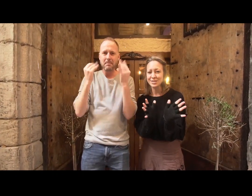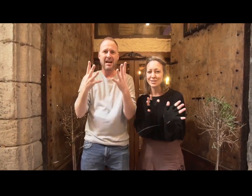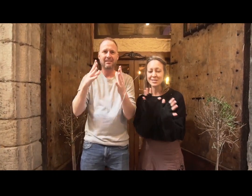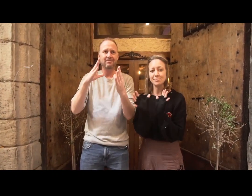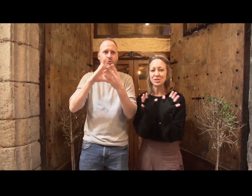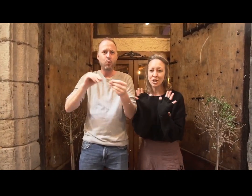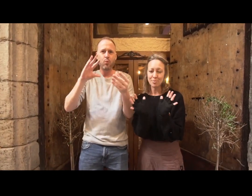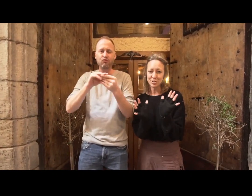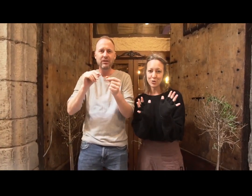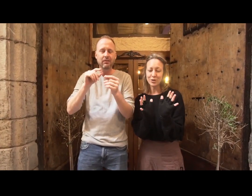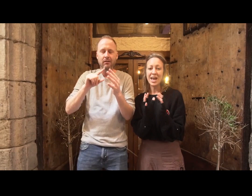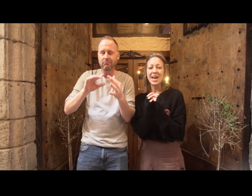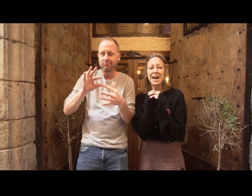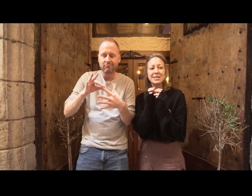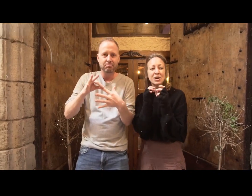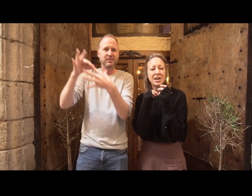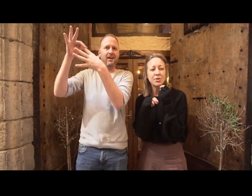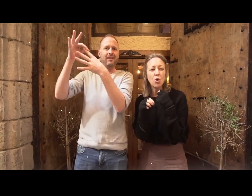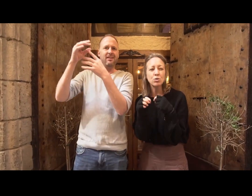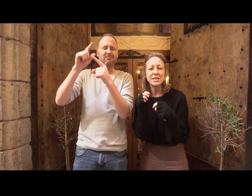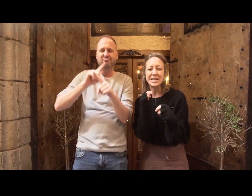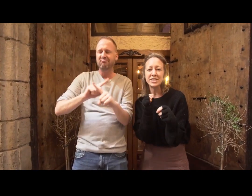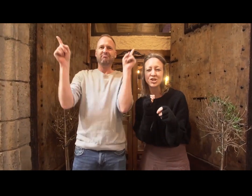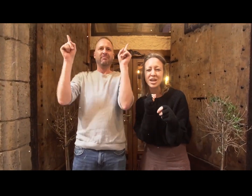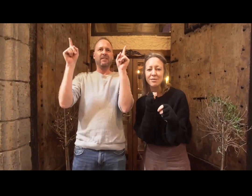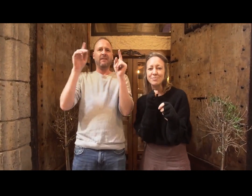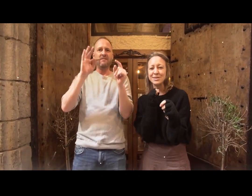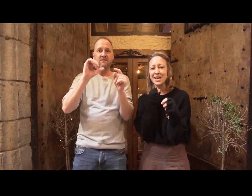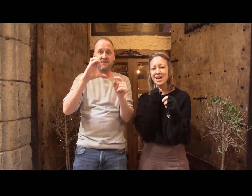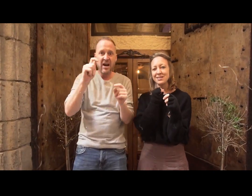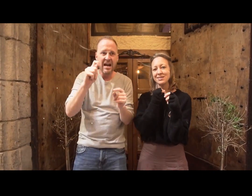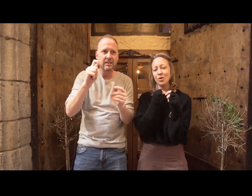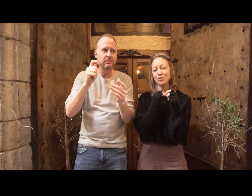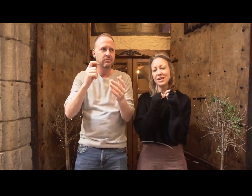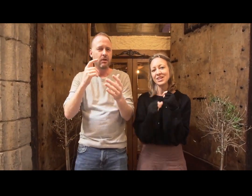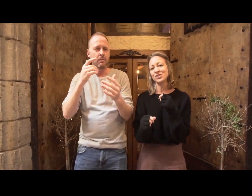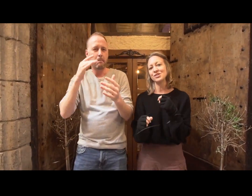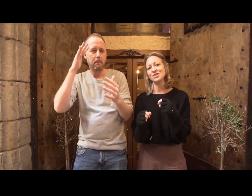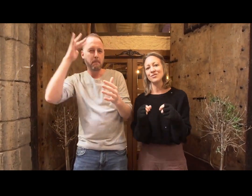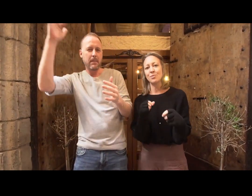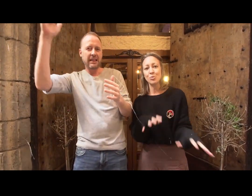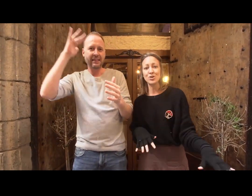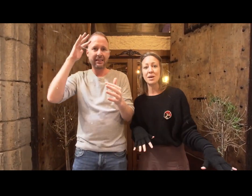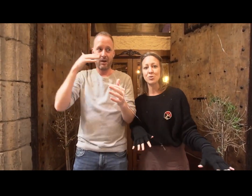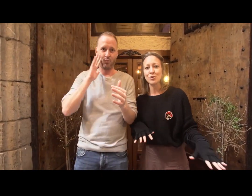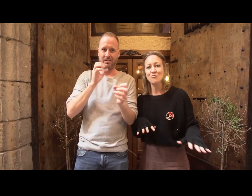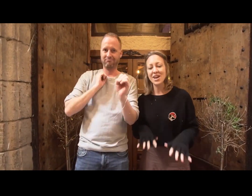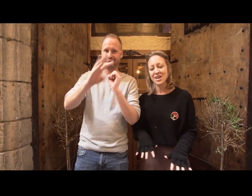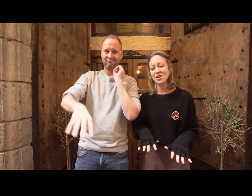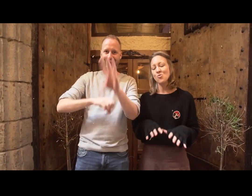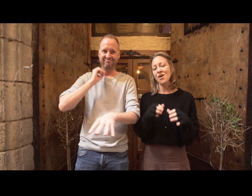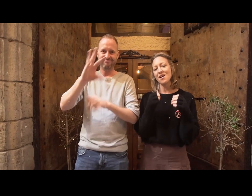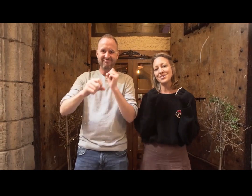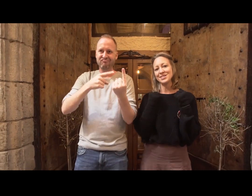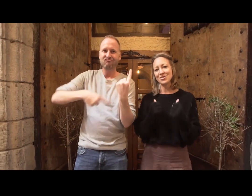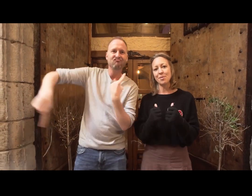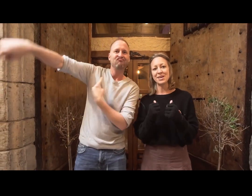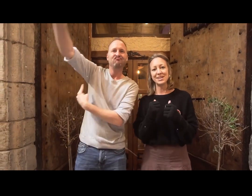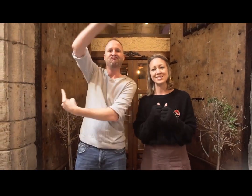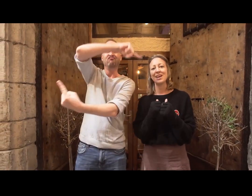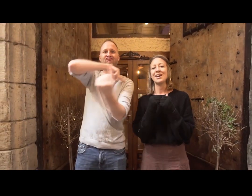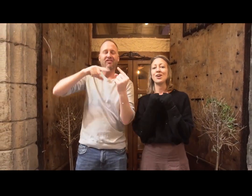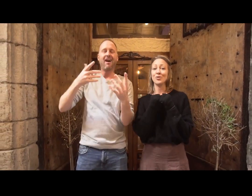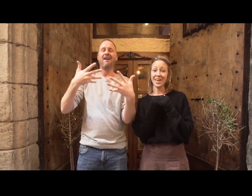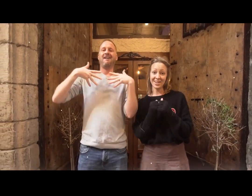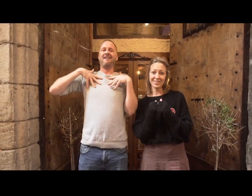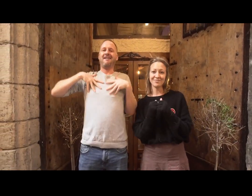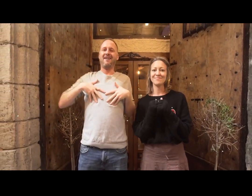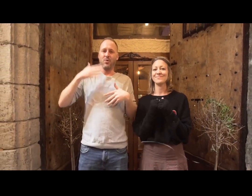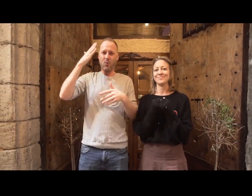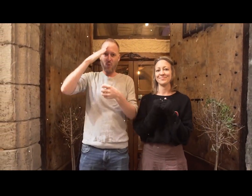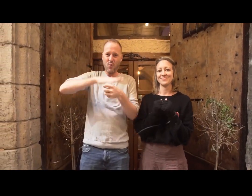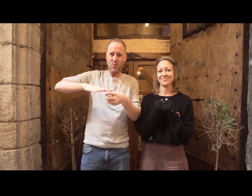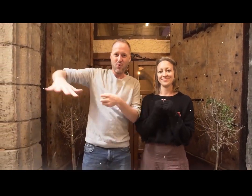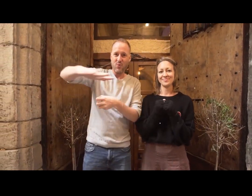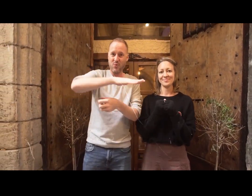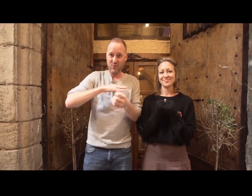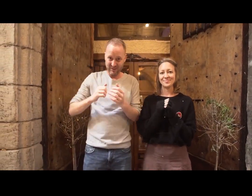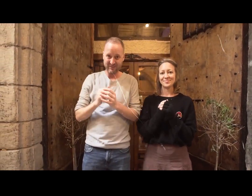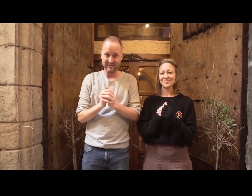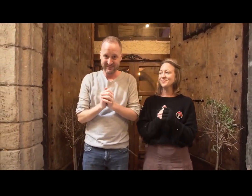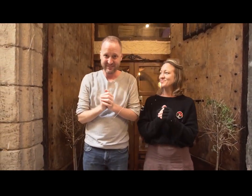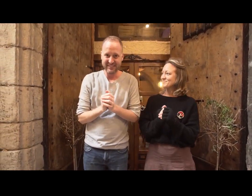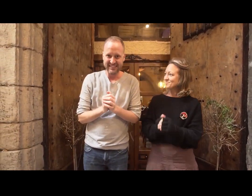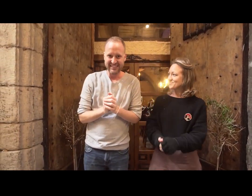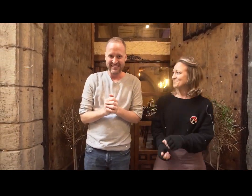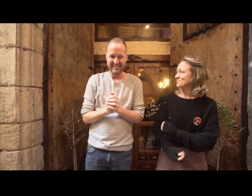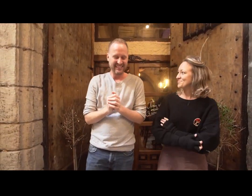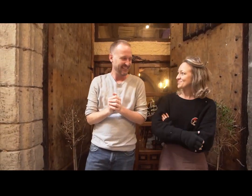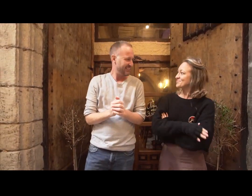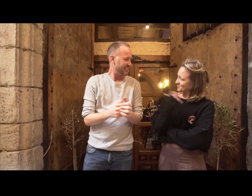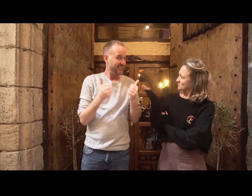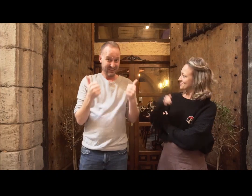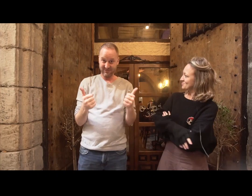the hidden gems and old legends of the Born neighbourhood right here where Ziryab is located